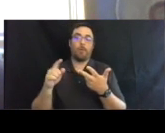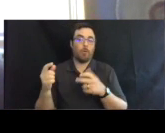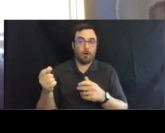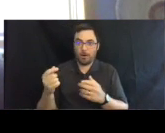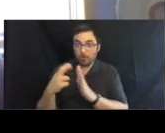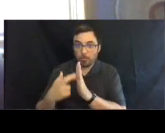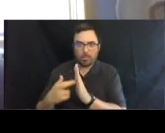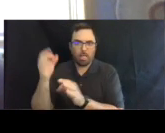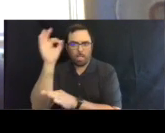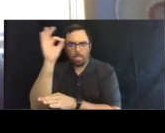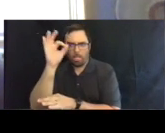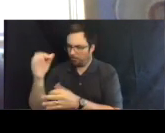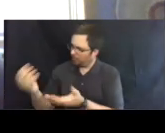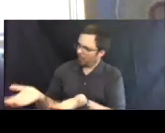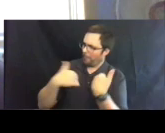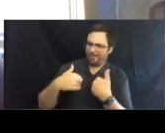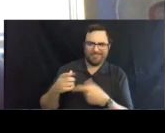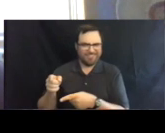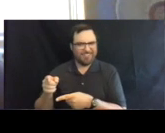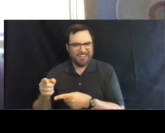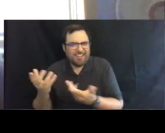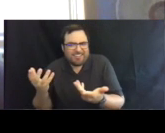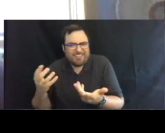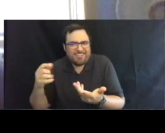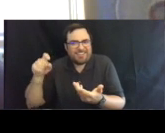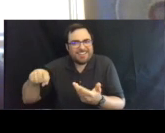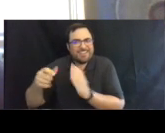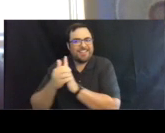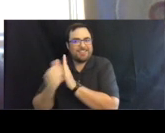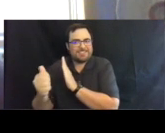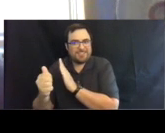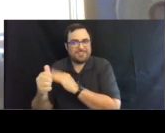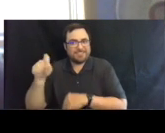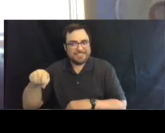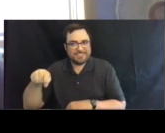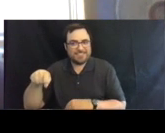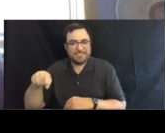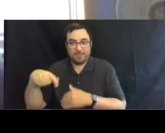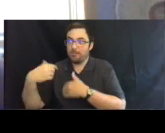so of course, we need to build the skills and learn the rules before we put something into language.